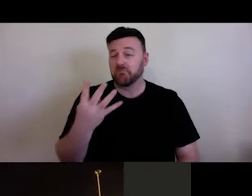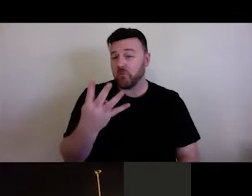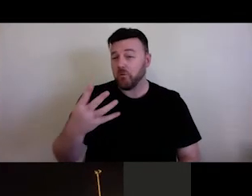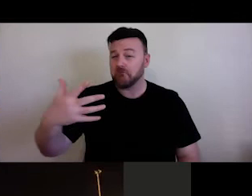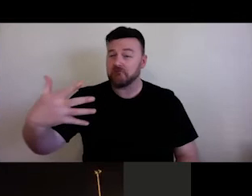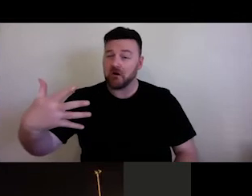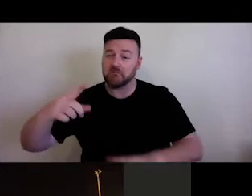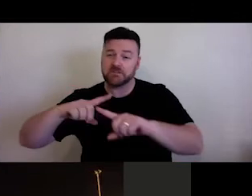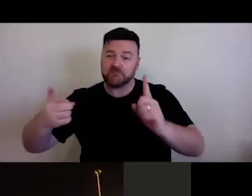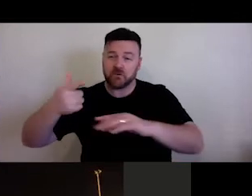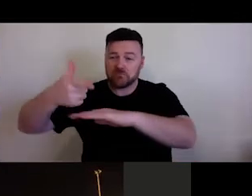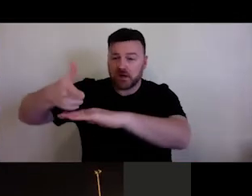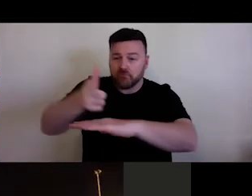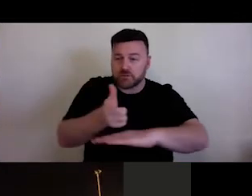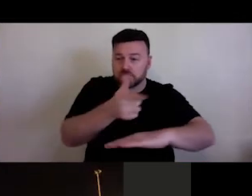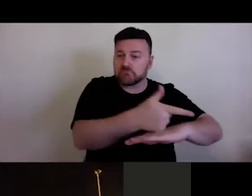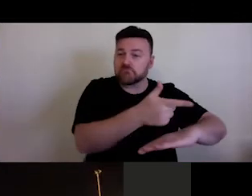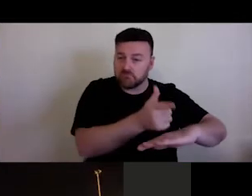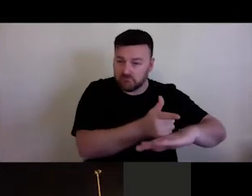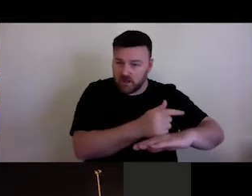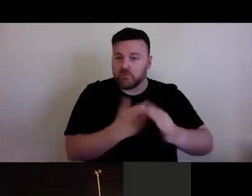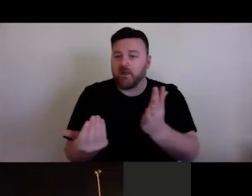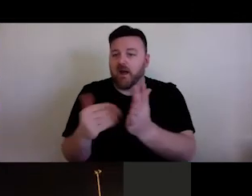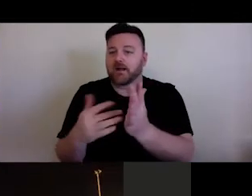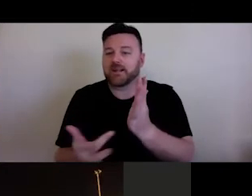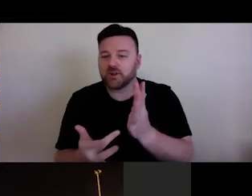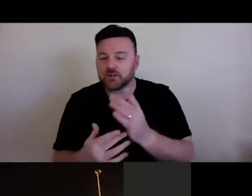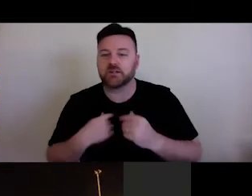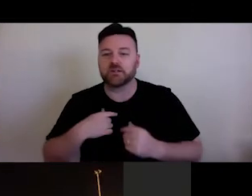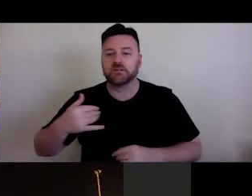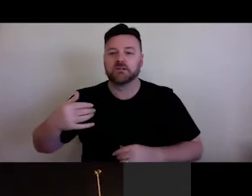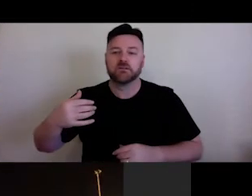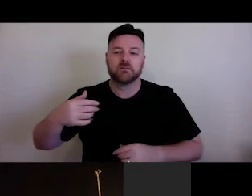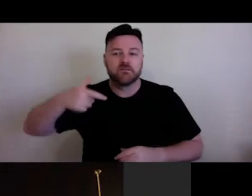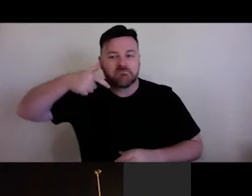sorts of extra tech bits going on as part of that and comms, chat posting